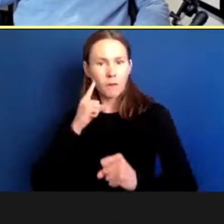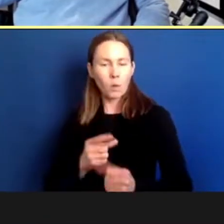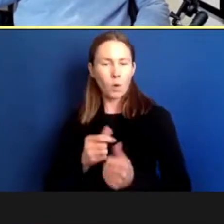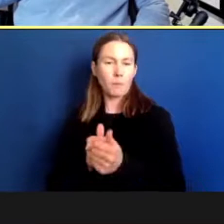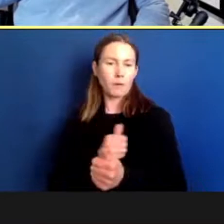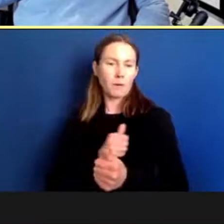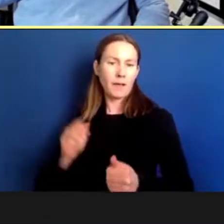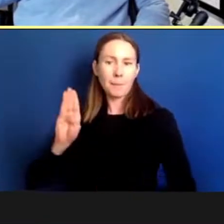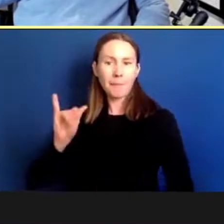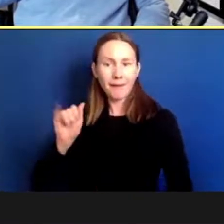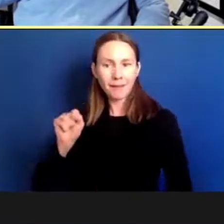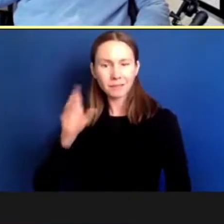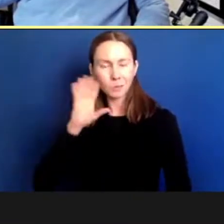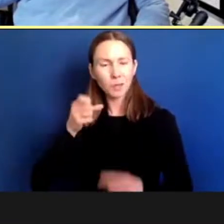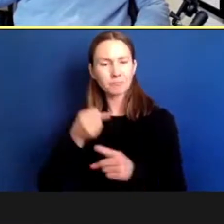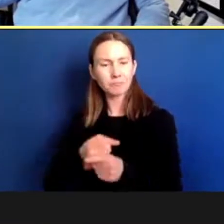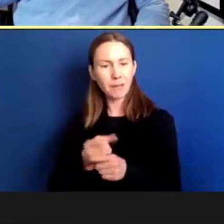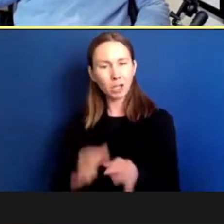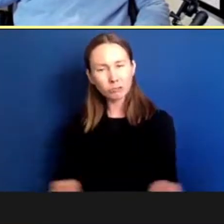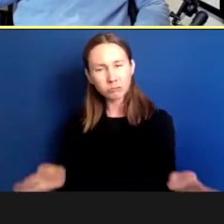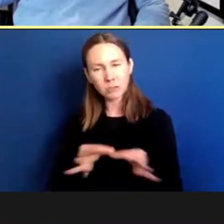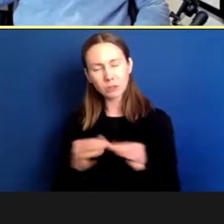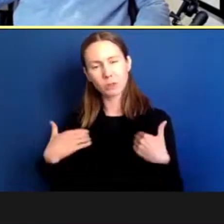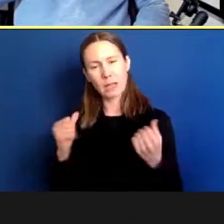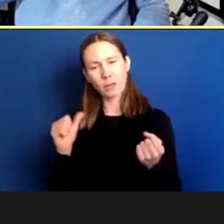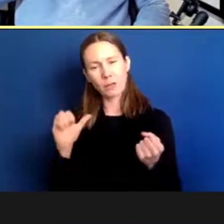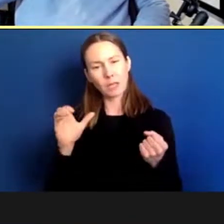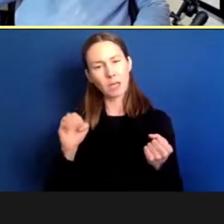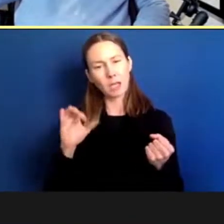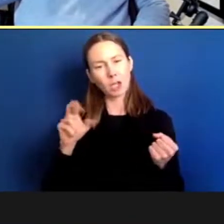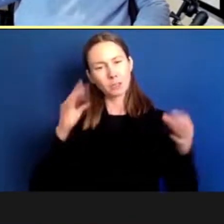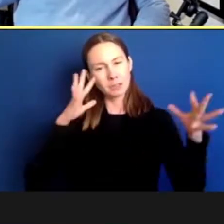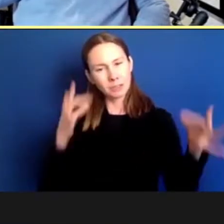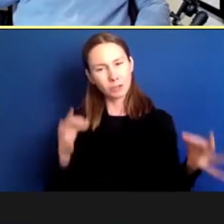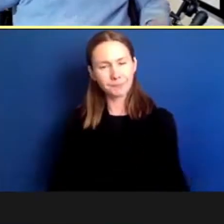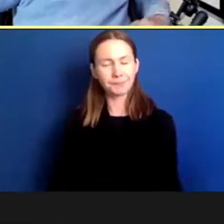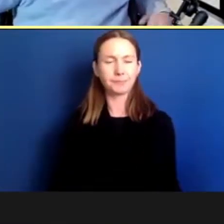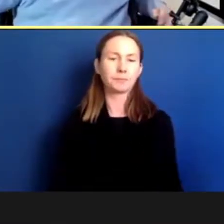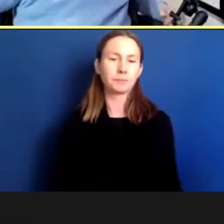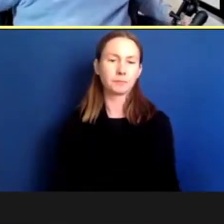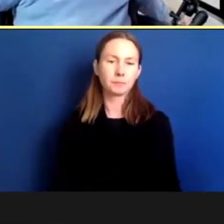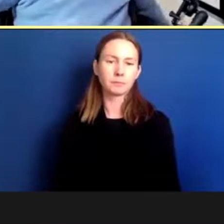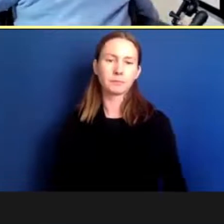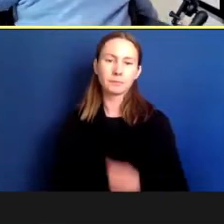impacting critical healthcare decisions. In 2010, the Patient Protection and Affordable Care Act